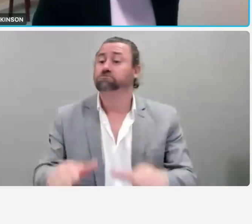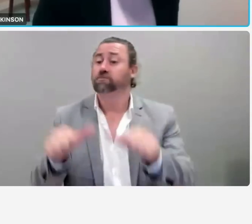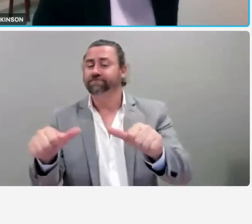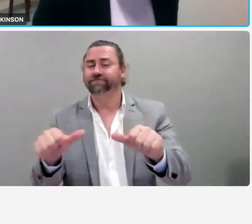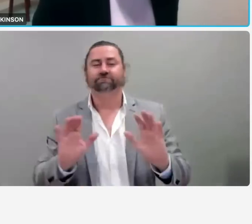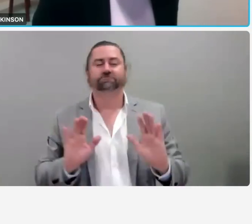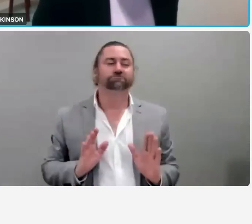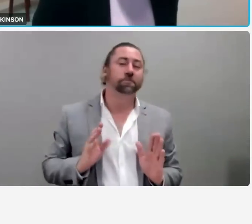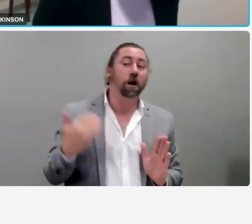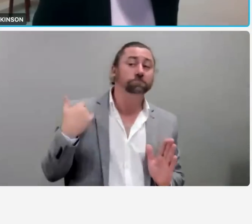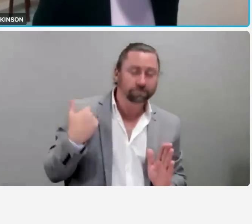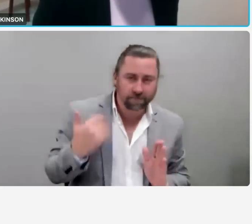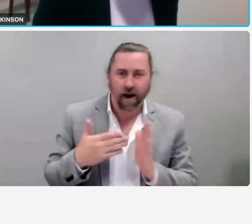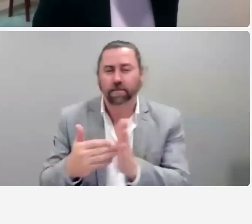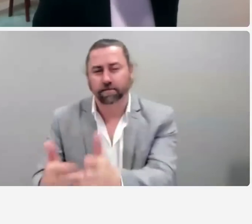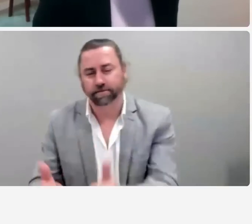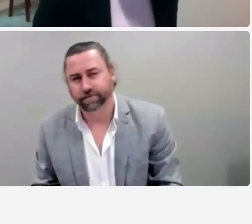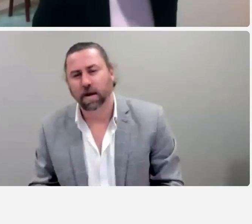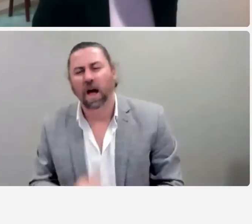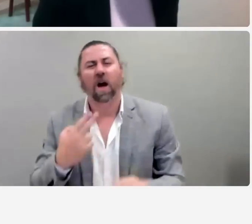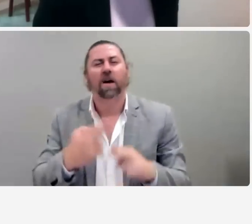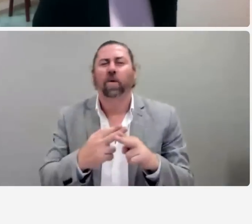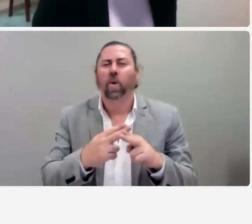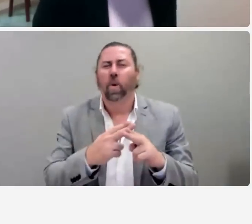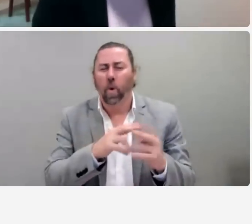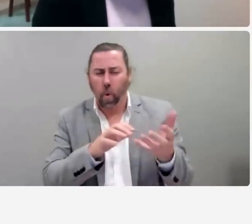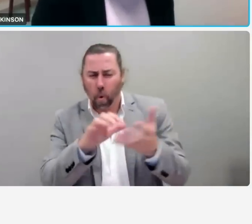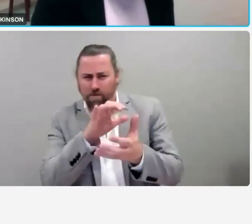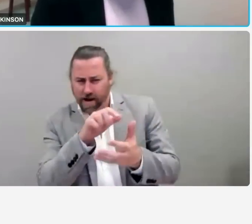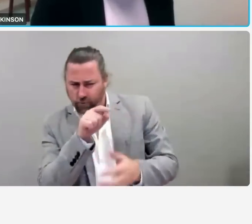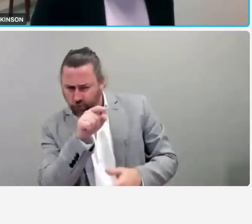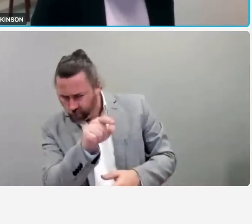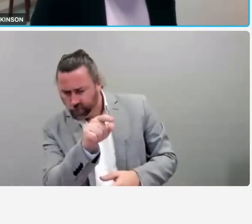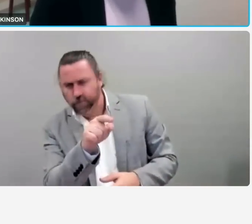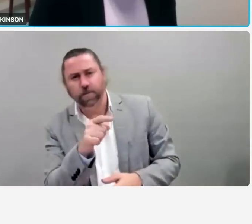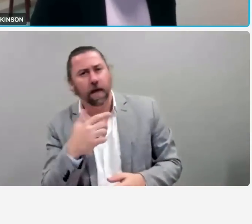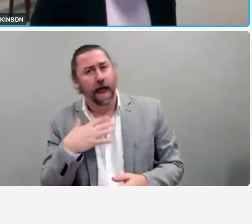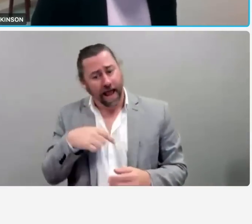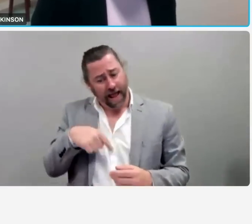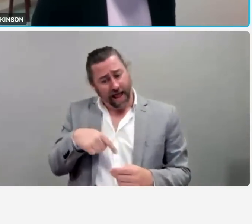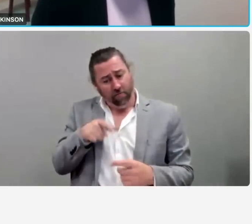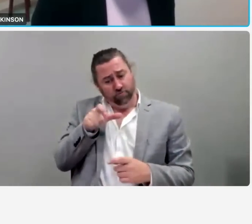For more complex clients we heard that clinical expertise is seen as important although people